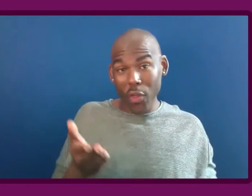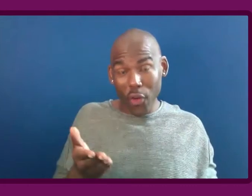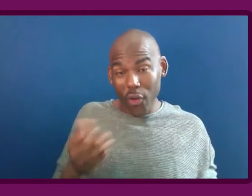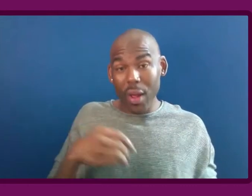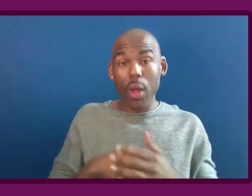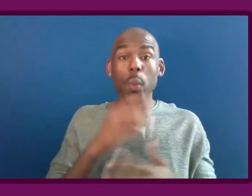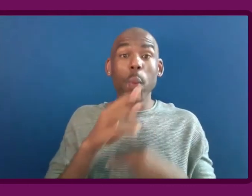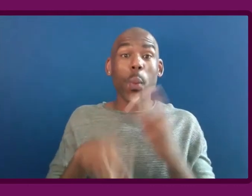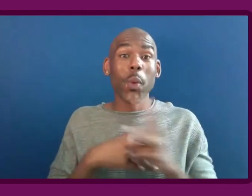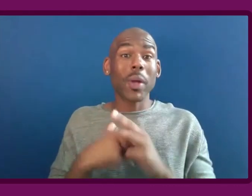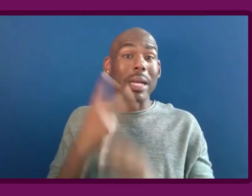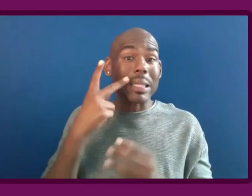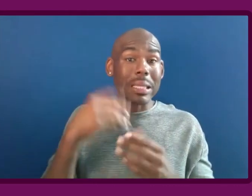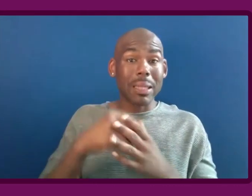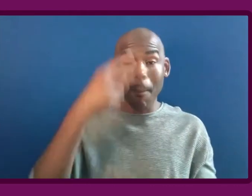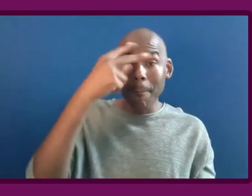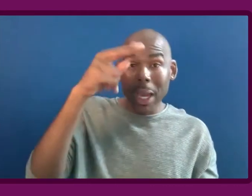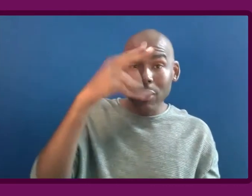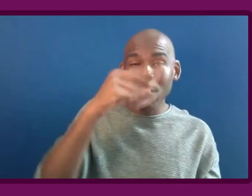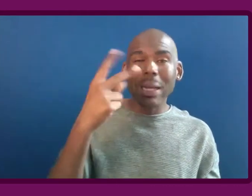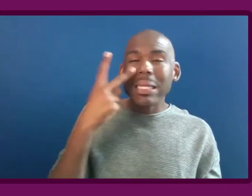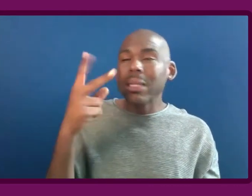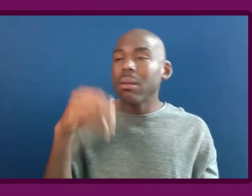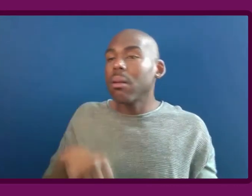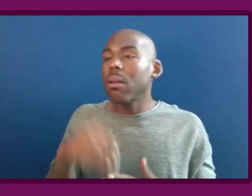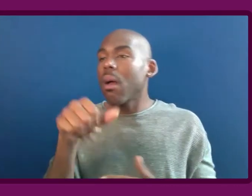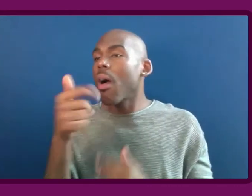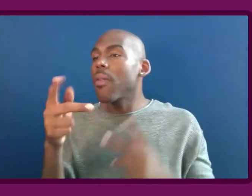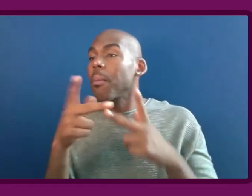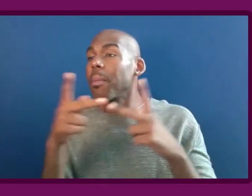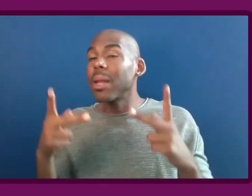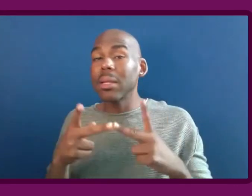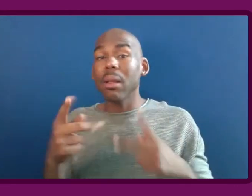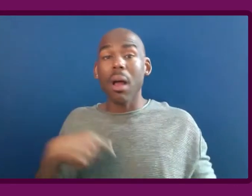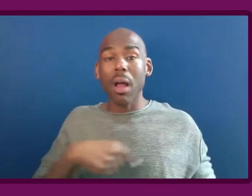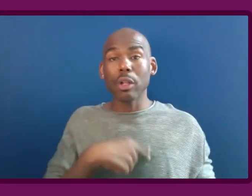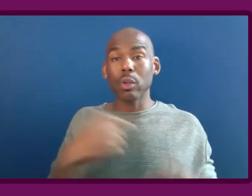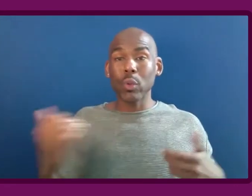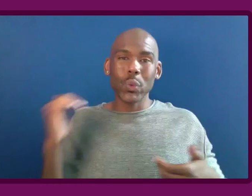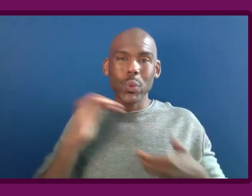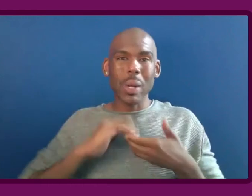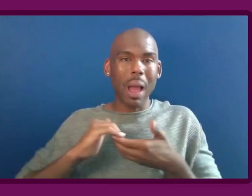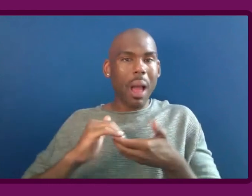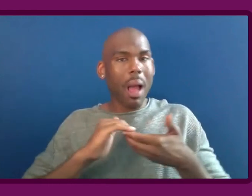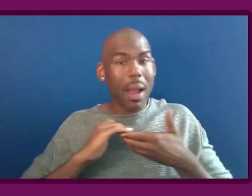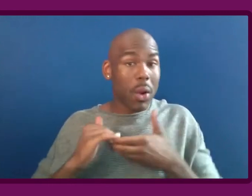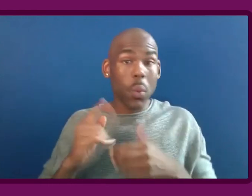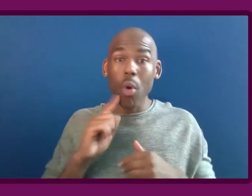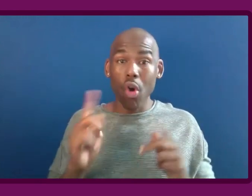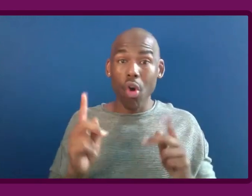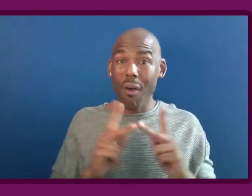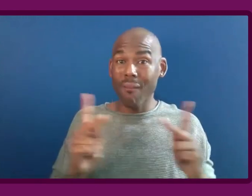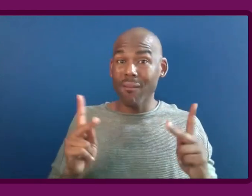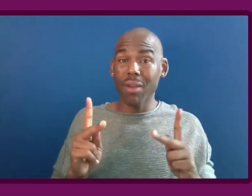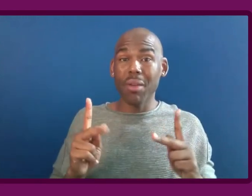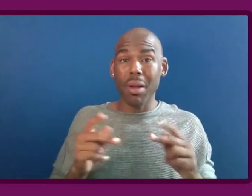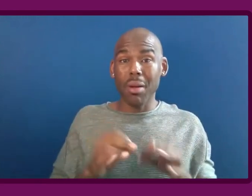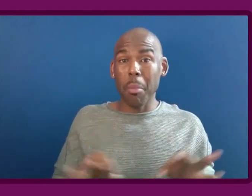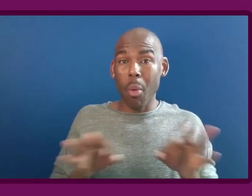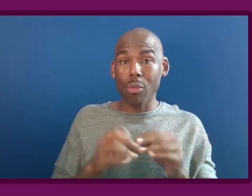with us and the world. I see it in Mexico and I see it in other places, of us uniting as a collective force. Because we are a very important political power,